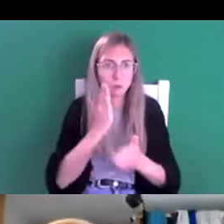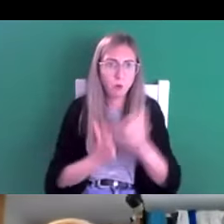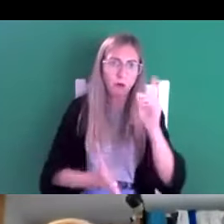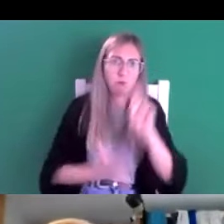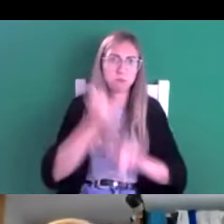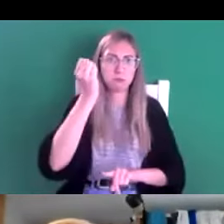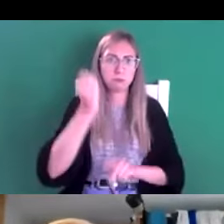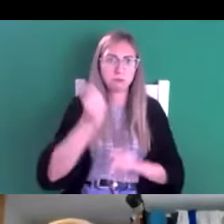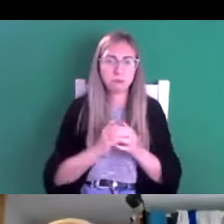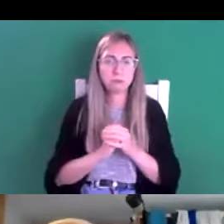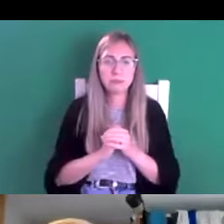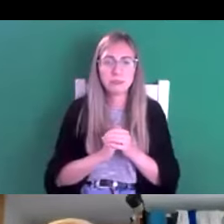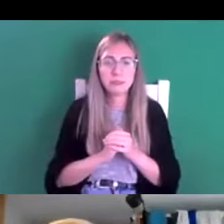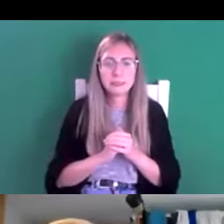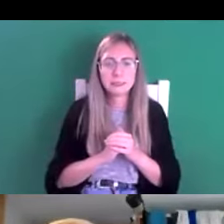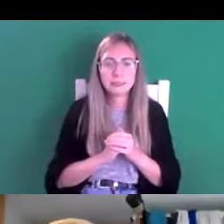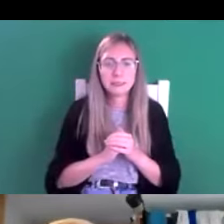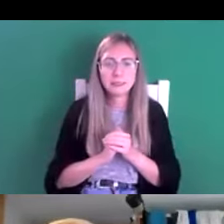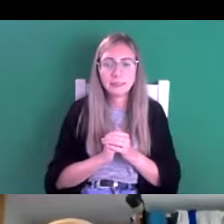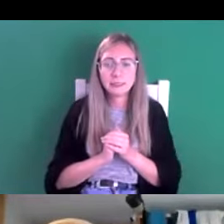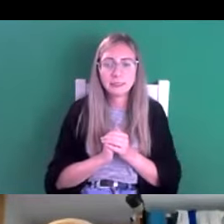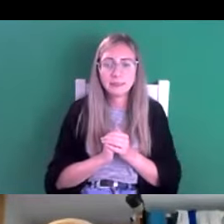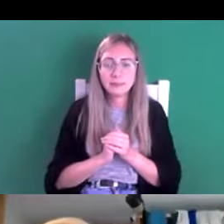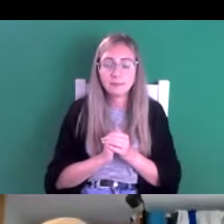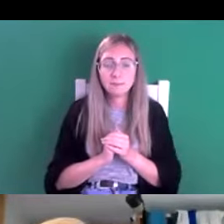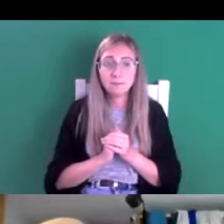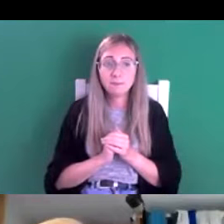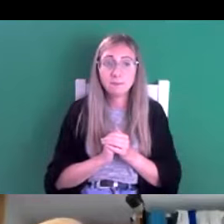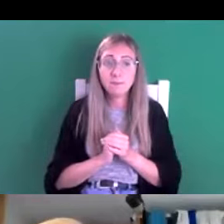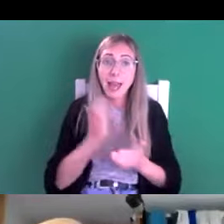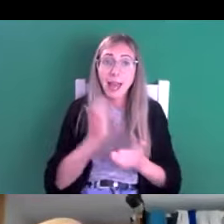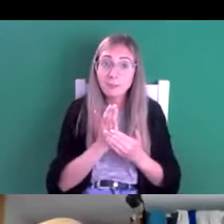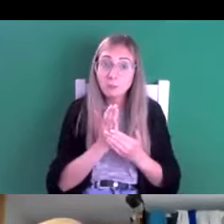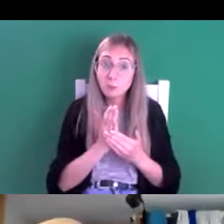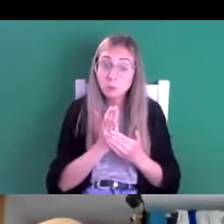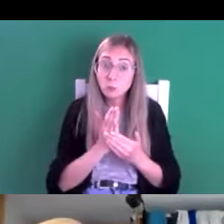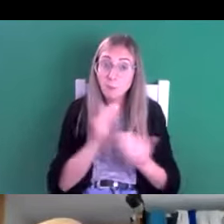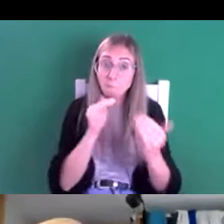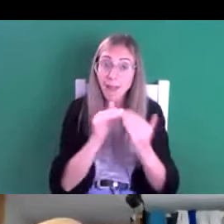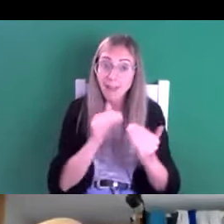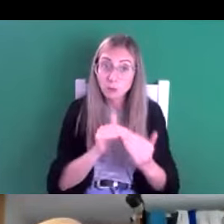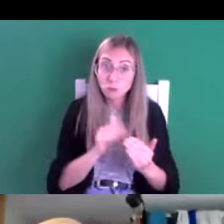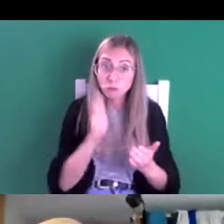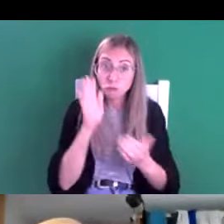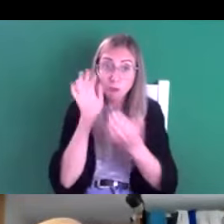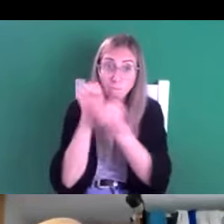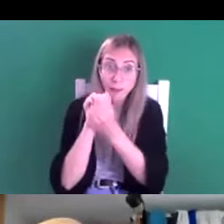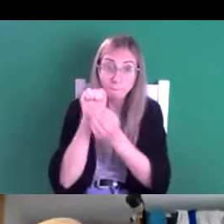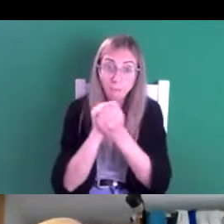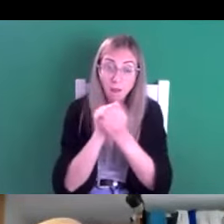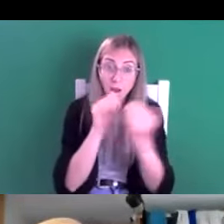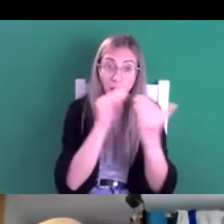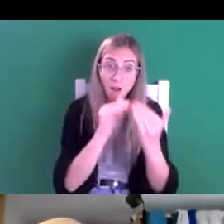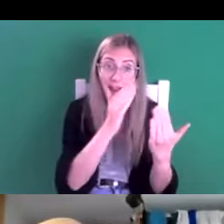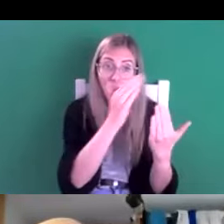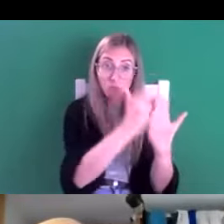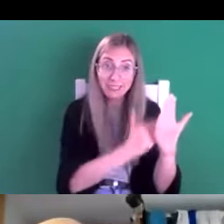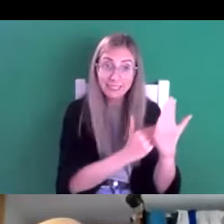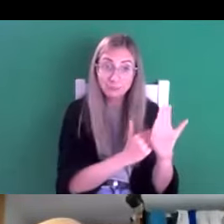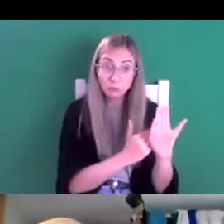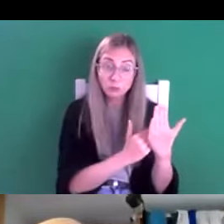um as long as it fits the criteria again so if it is like an armed intervention it probably